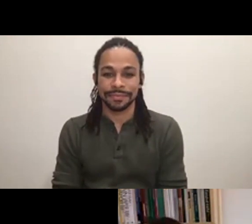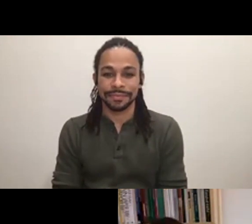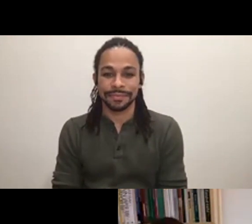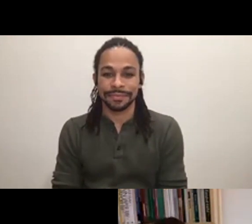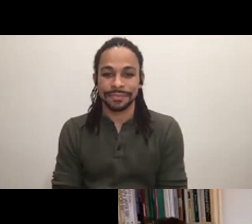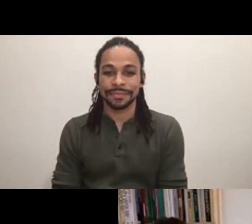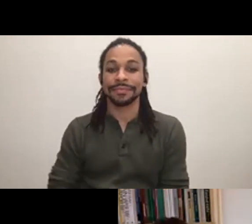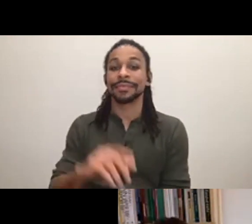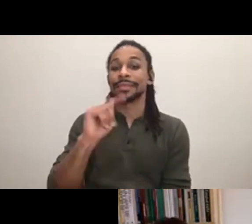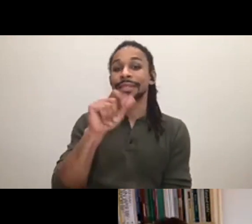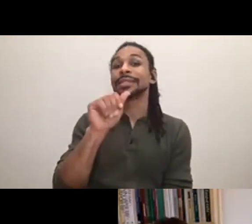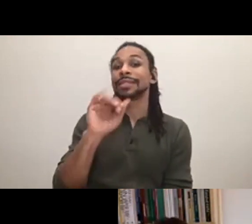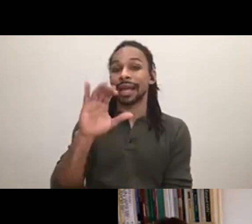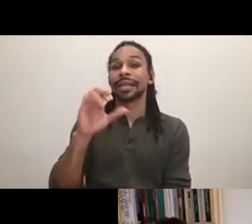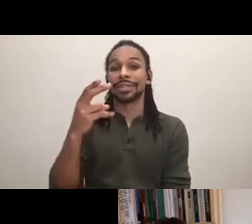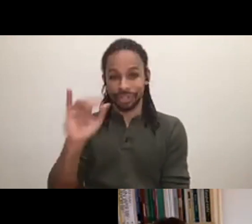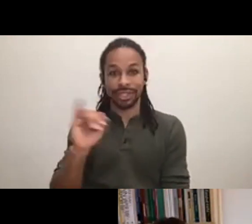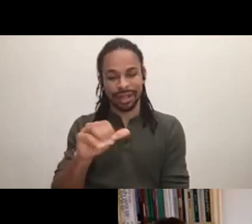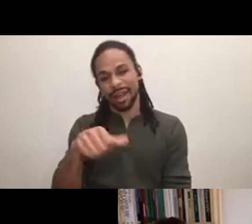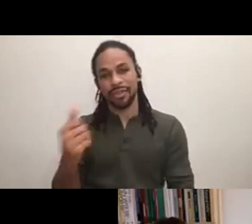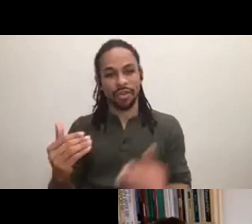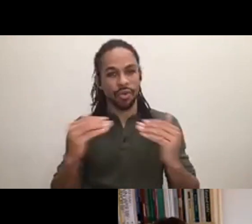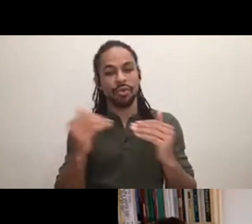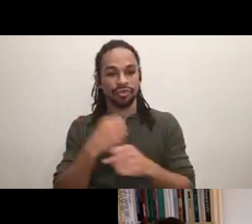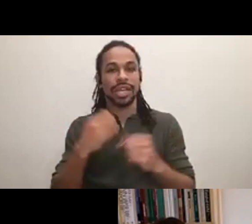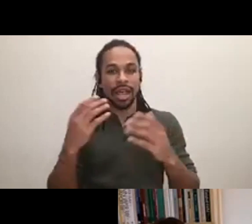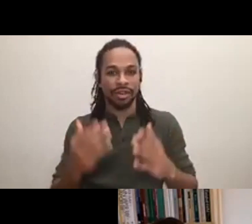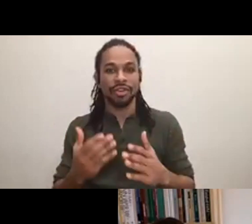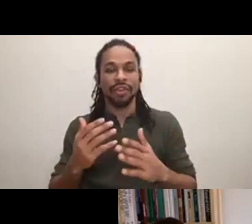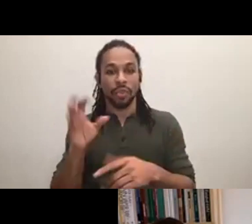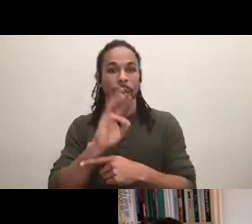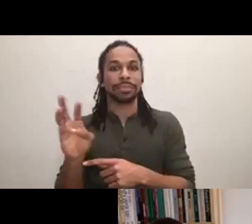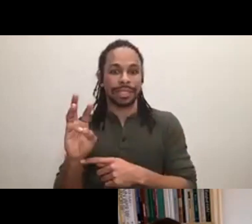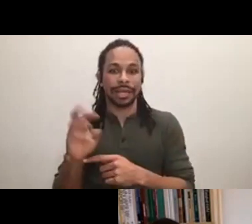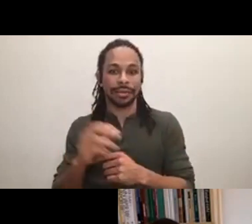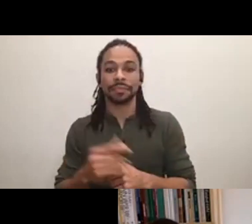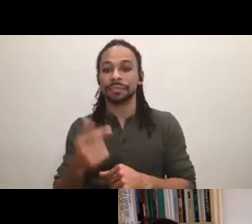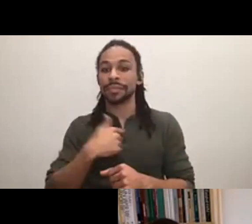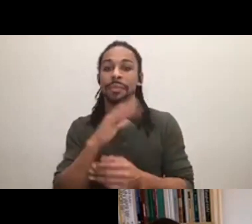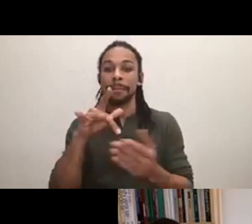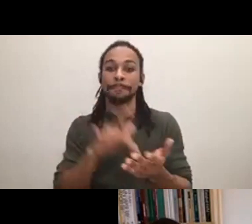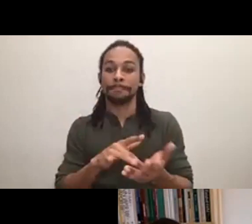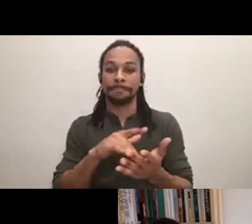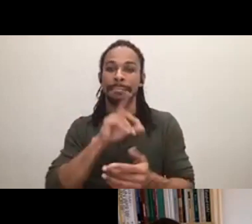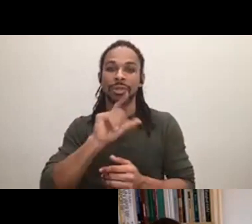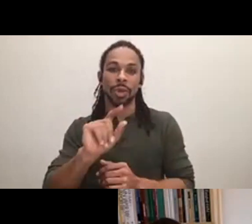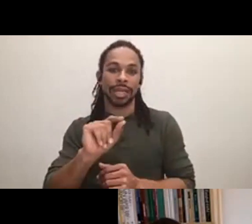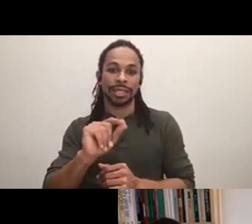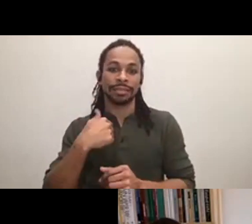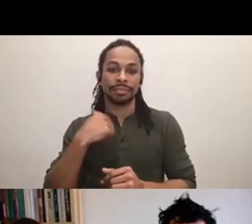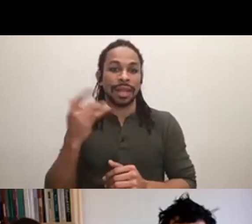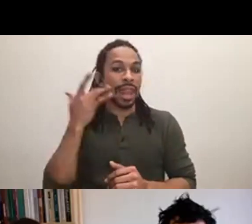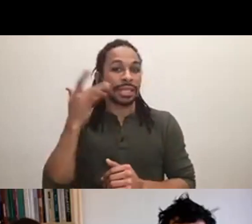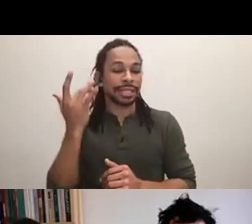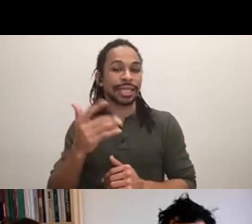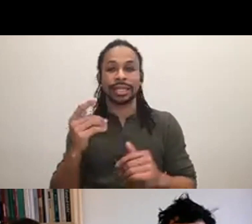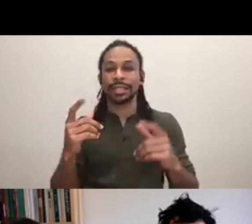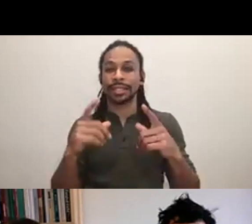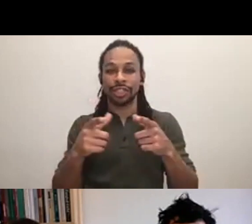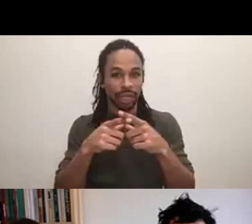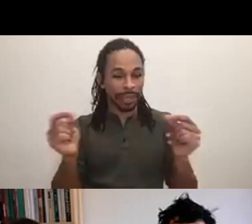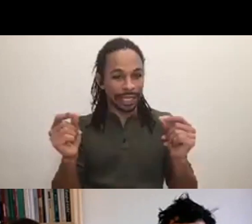This is Taichi. I'm in my mid 20's. I'm a light-skinned Japanese person and I have